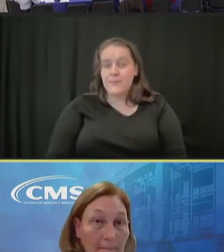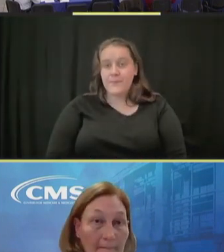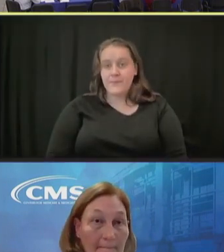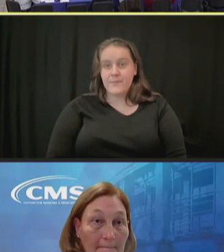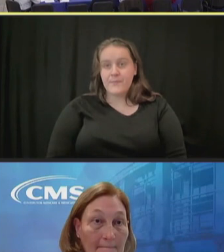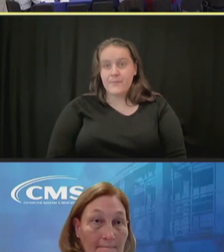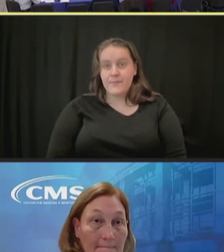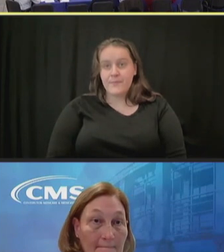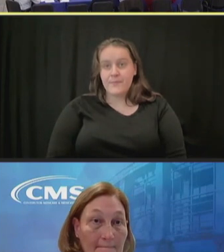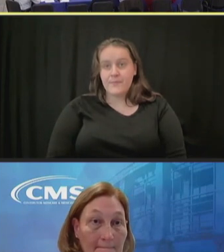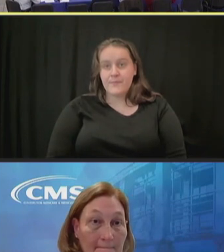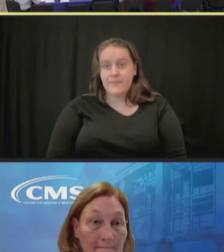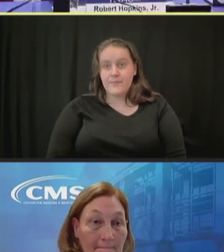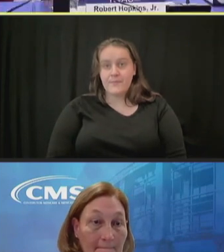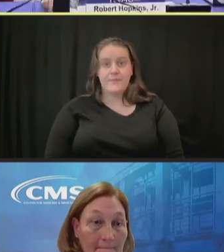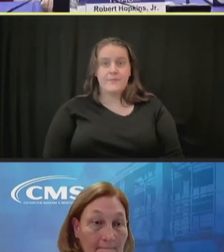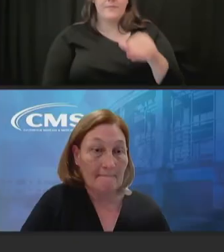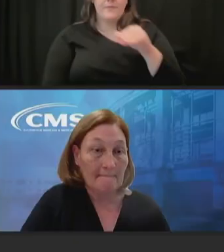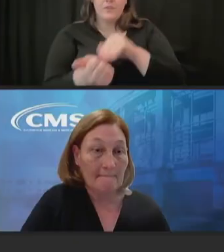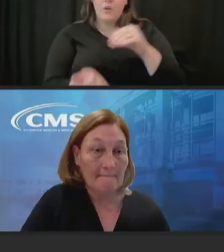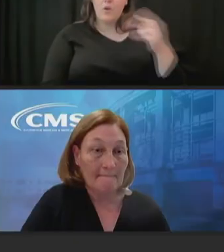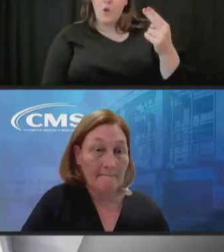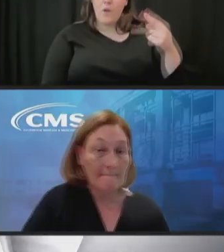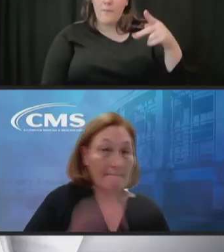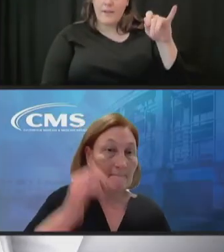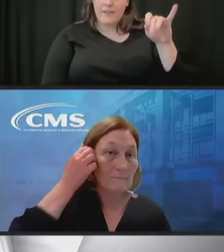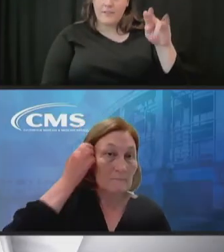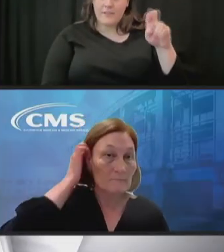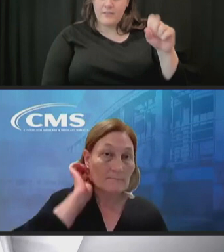Robert Hopkins: Thank you, Mary Beth. Our next presenter is Chris Regal from the